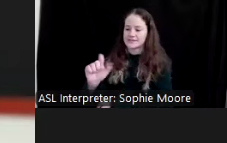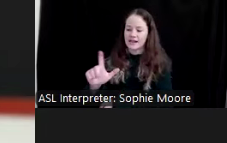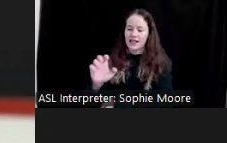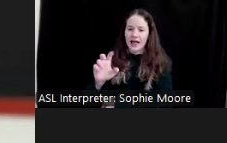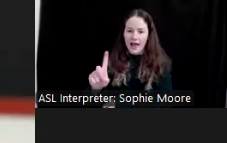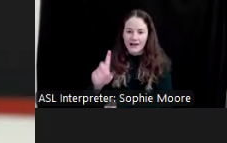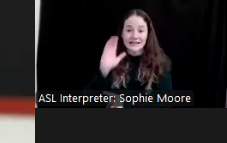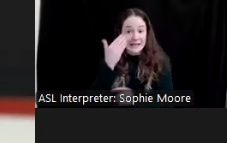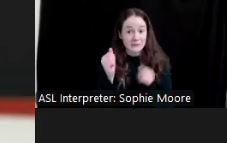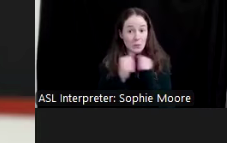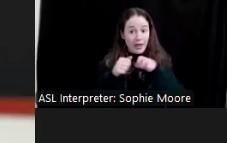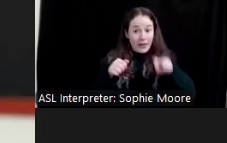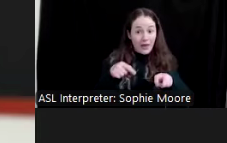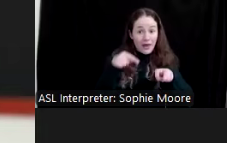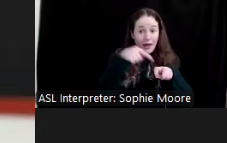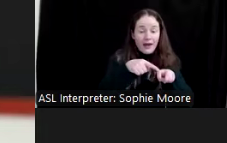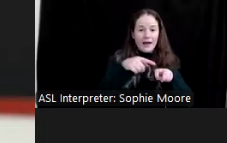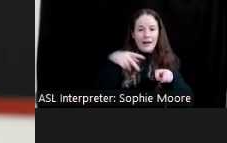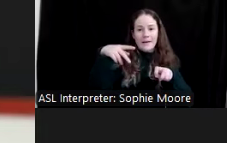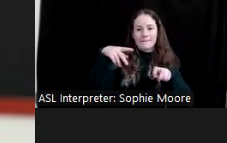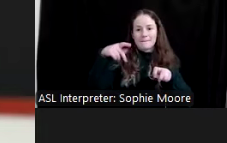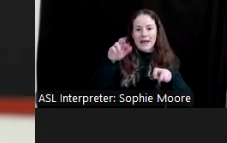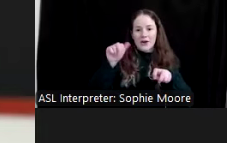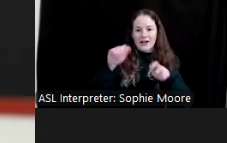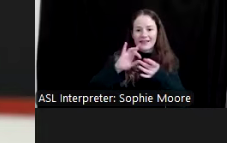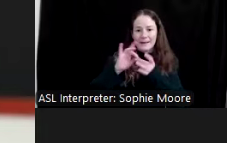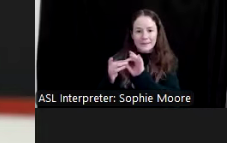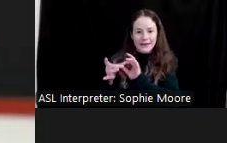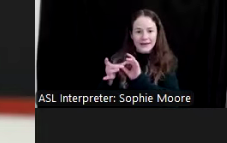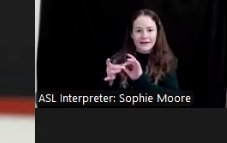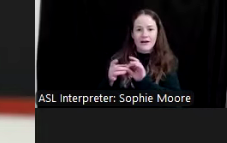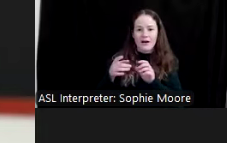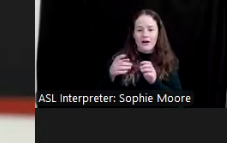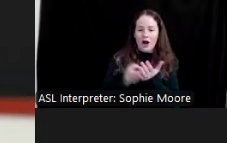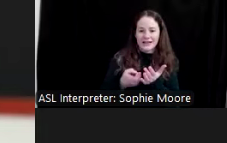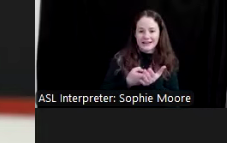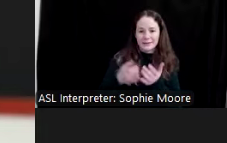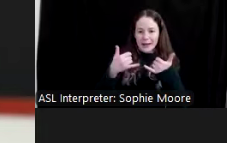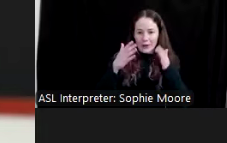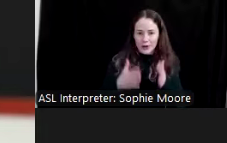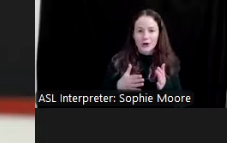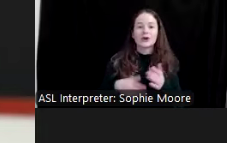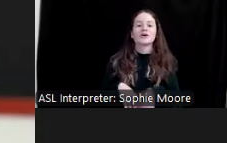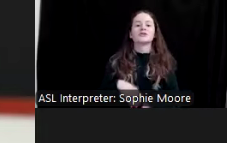you use a bucket seat with a like an ice skate blade underneath and you have